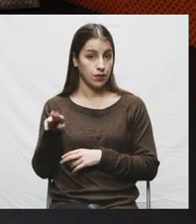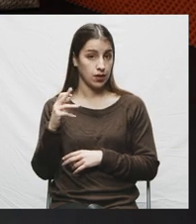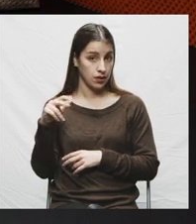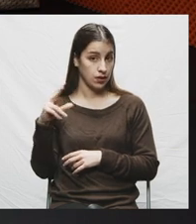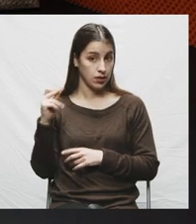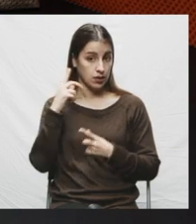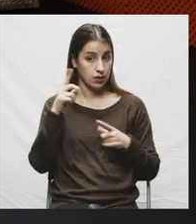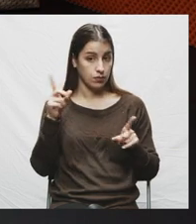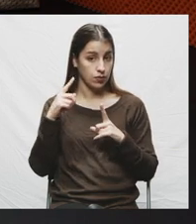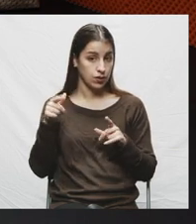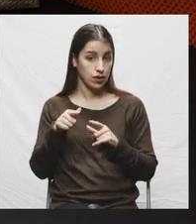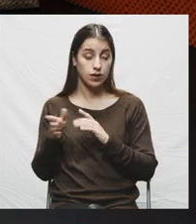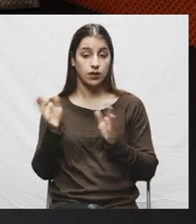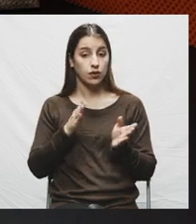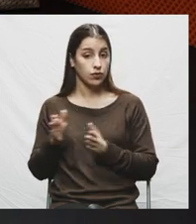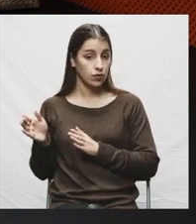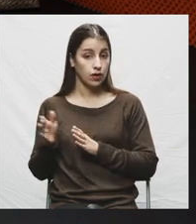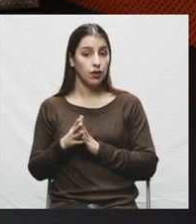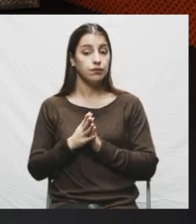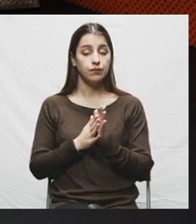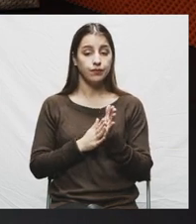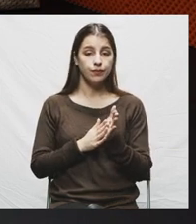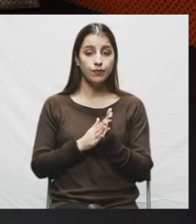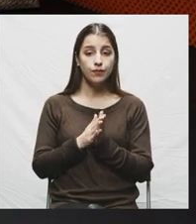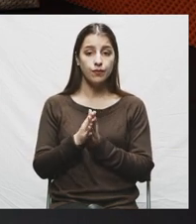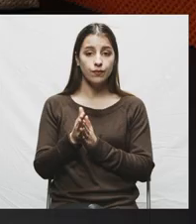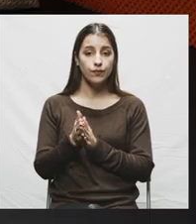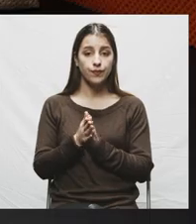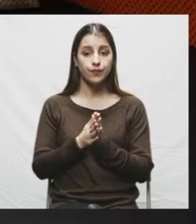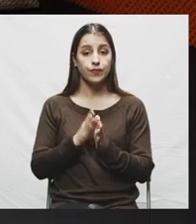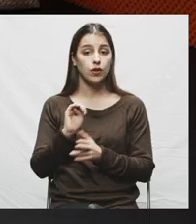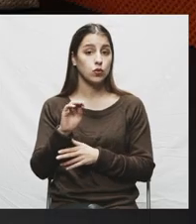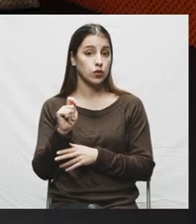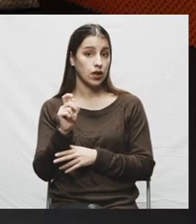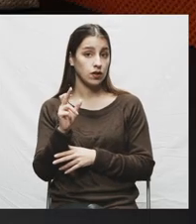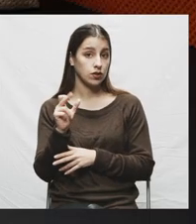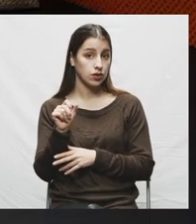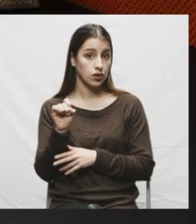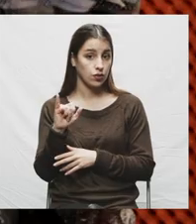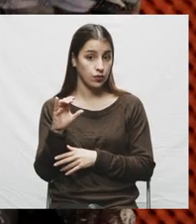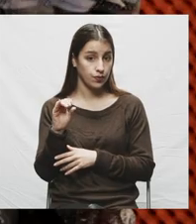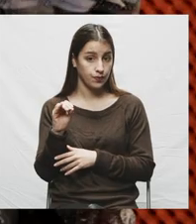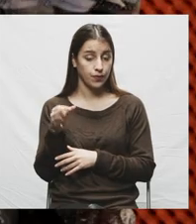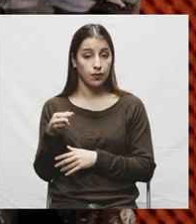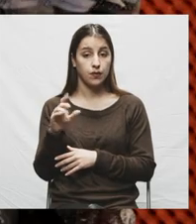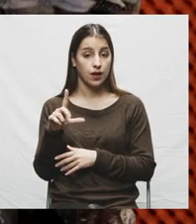who, at the time, was in Music, only later switched to Cinema and also Sérgio Plágio. — Oh! Right.